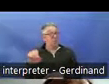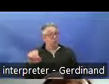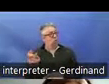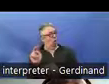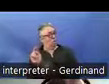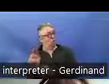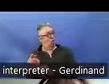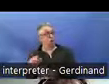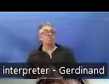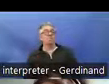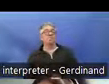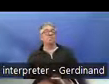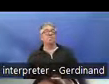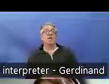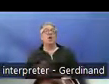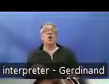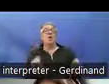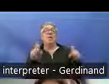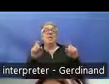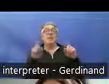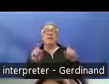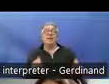Research on frameworks of disability for advocacy.